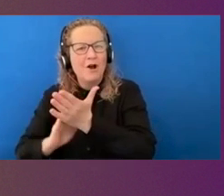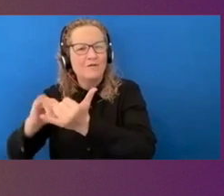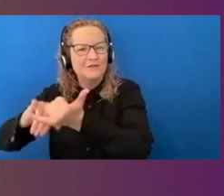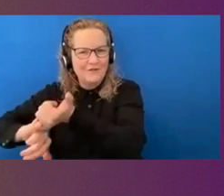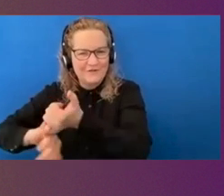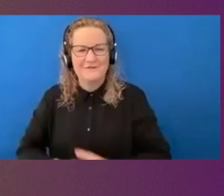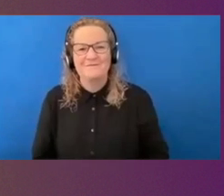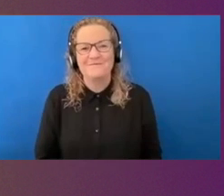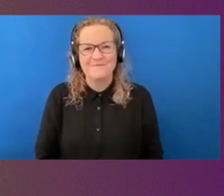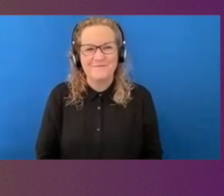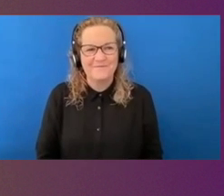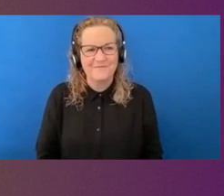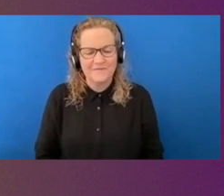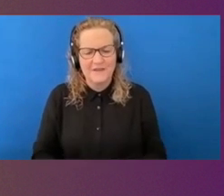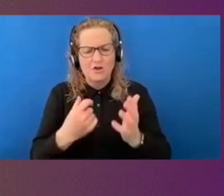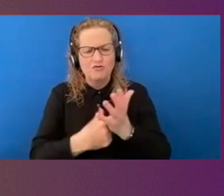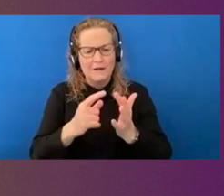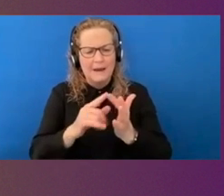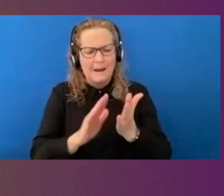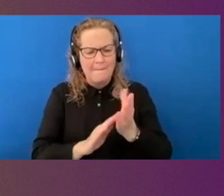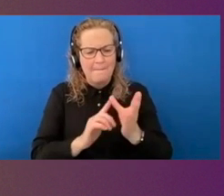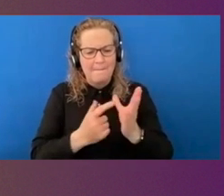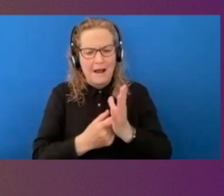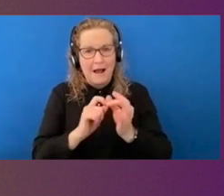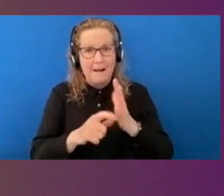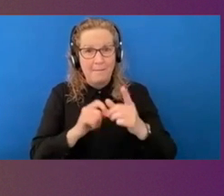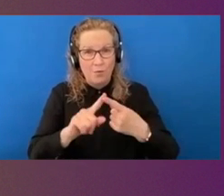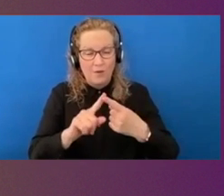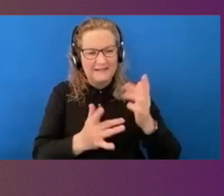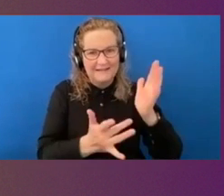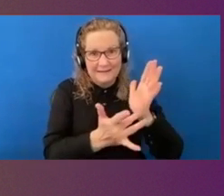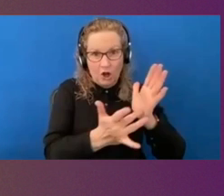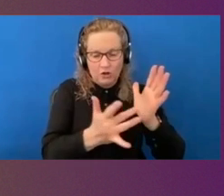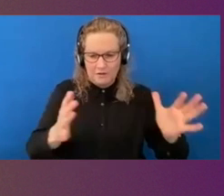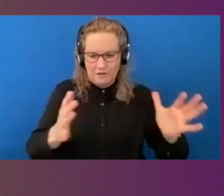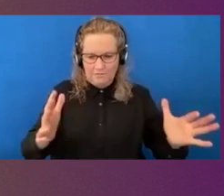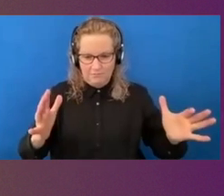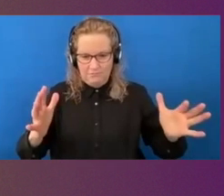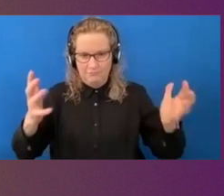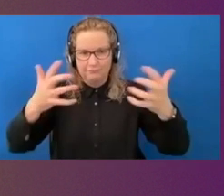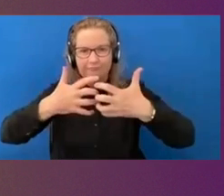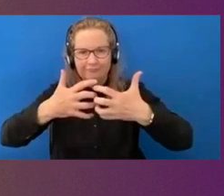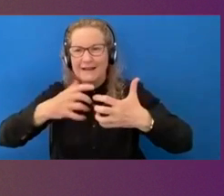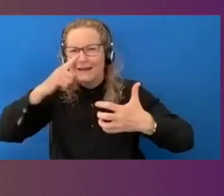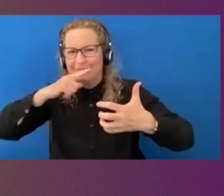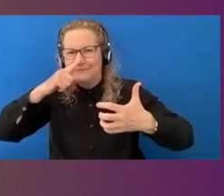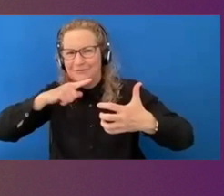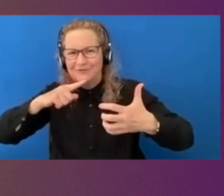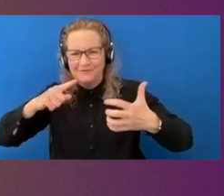Remarkable is where technology meets human potential and we see an incredible gap in progress